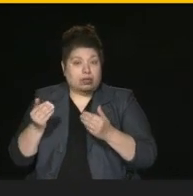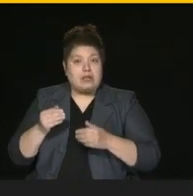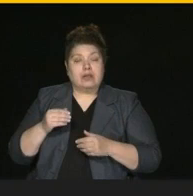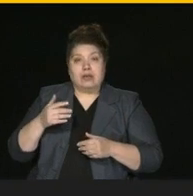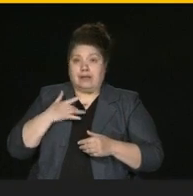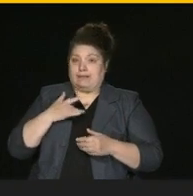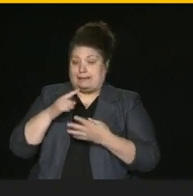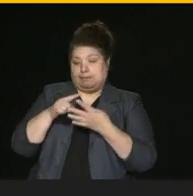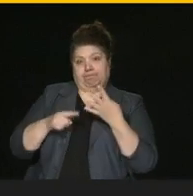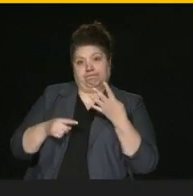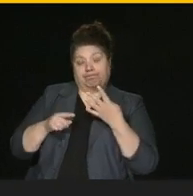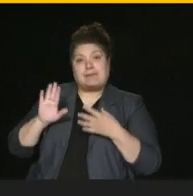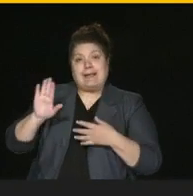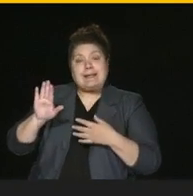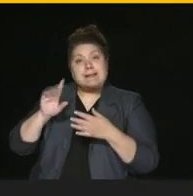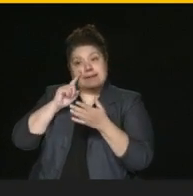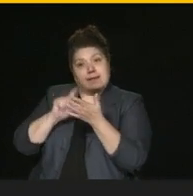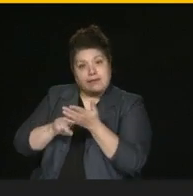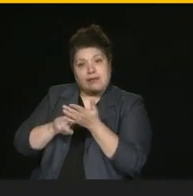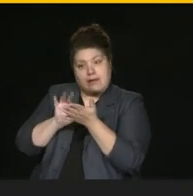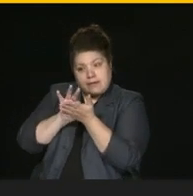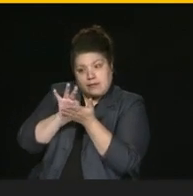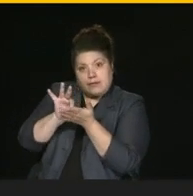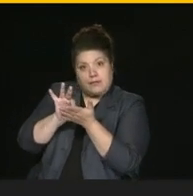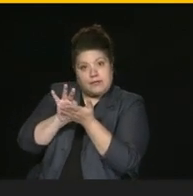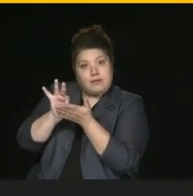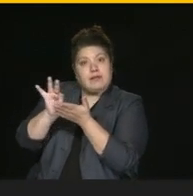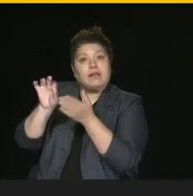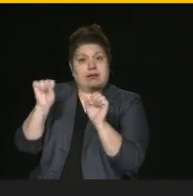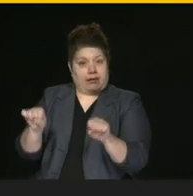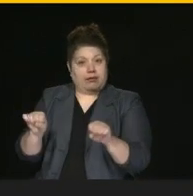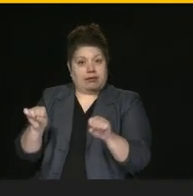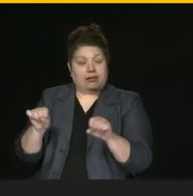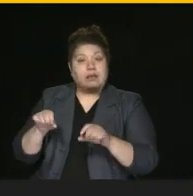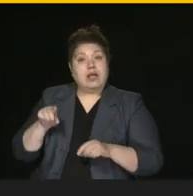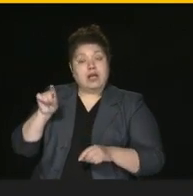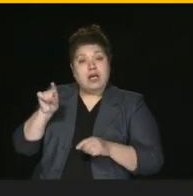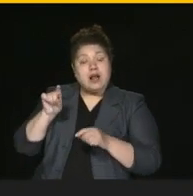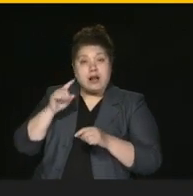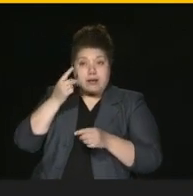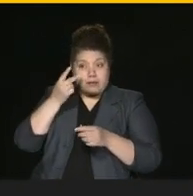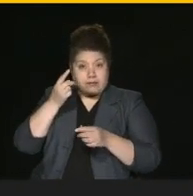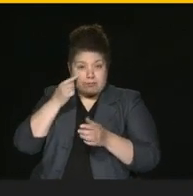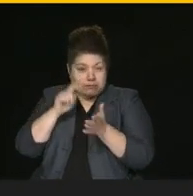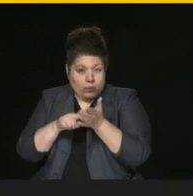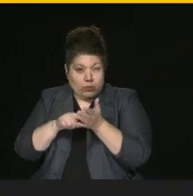AND -- BUT THE KEY IS THAT WE CAN THEN OBSERVE ONE THING